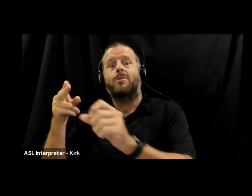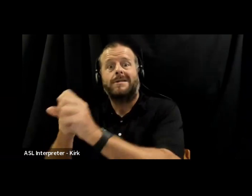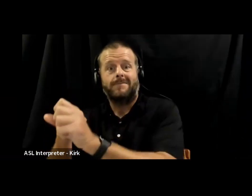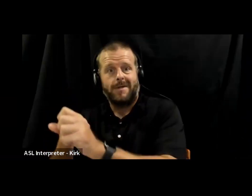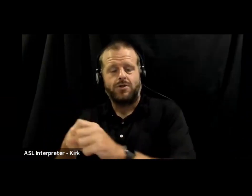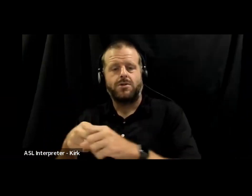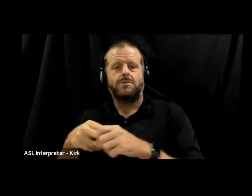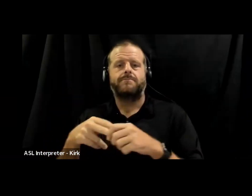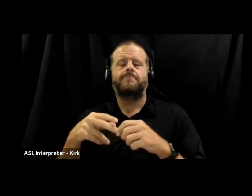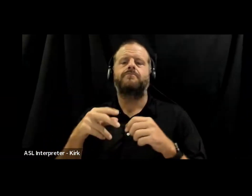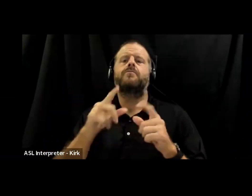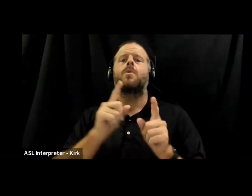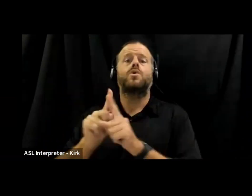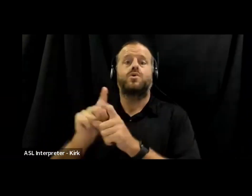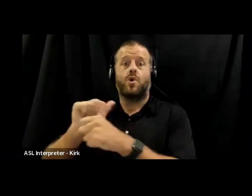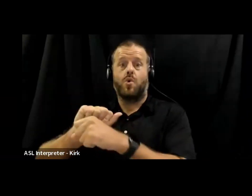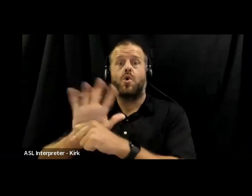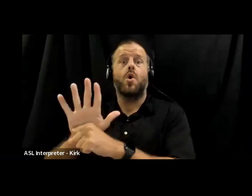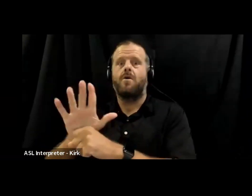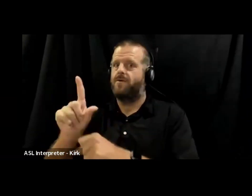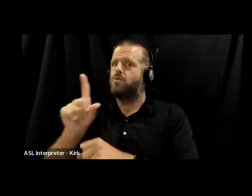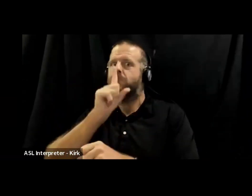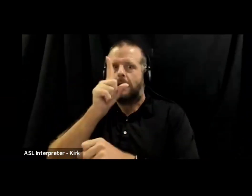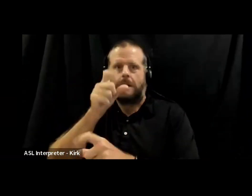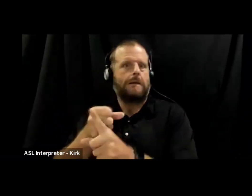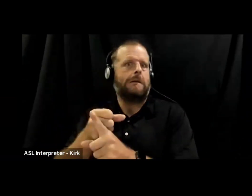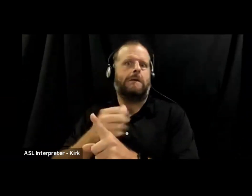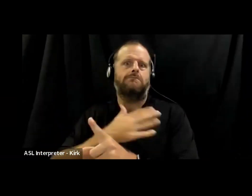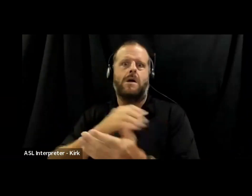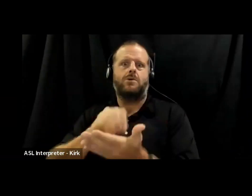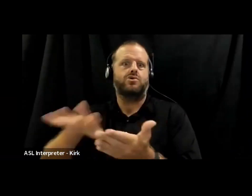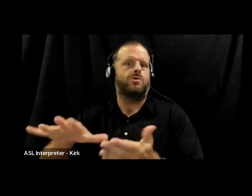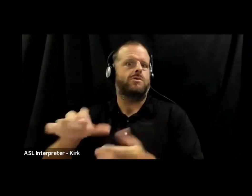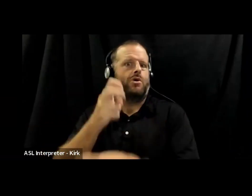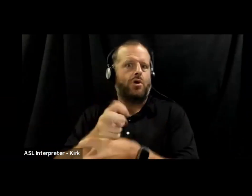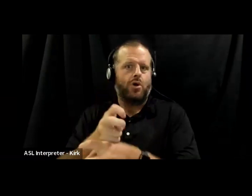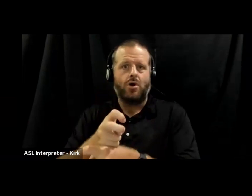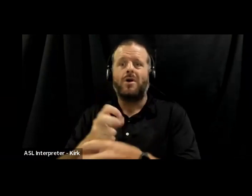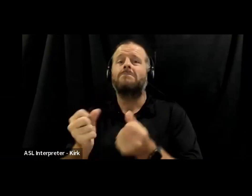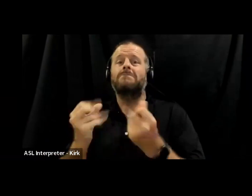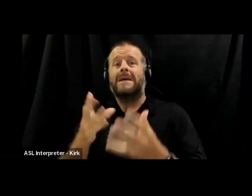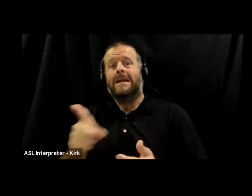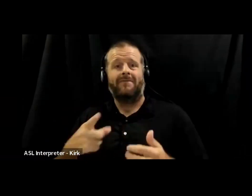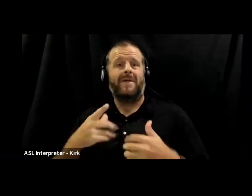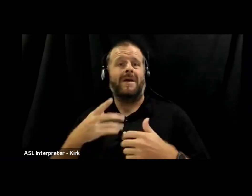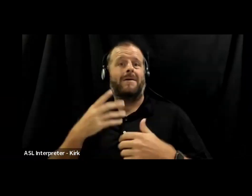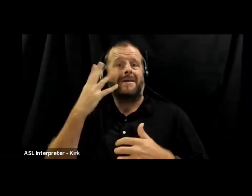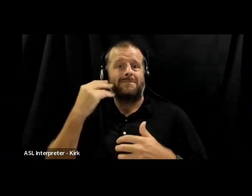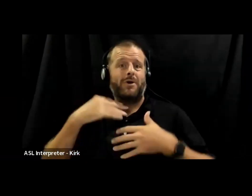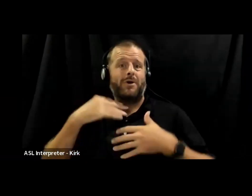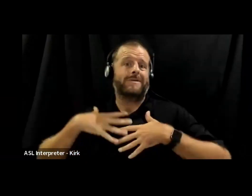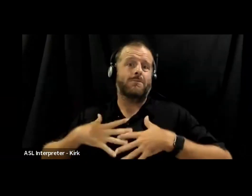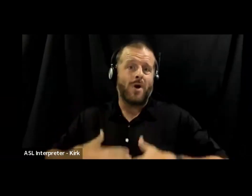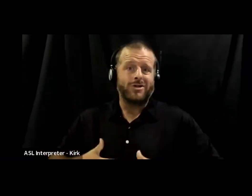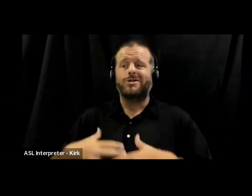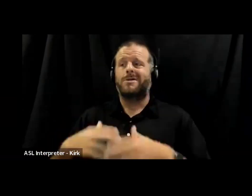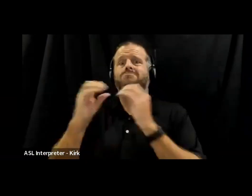Also, COVID really hit my students hard and many experienced depression and further isolation. Any thoughts on that?